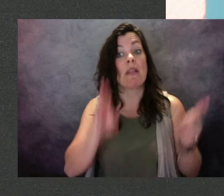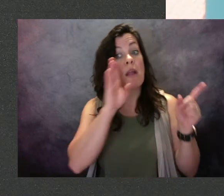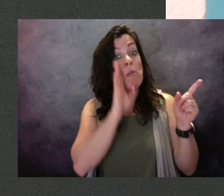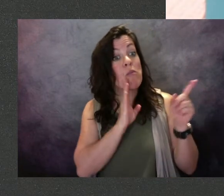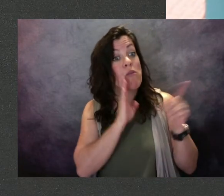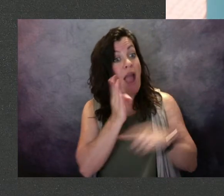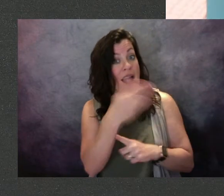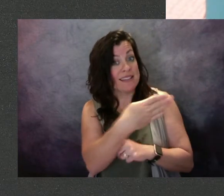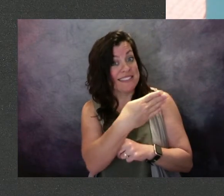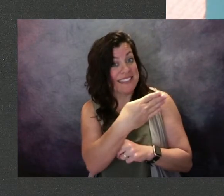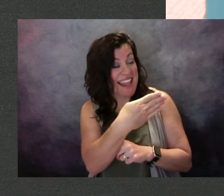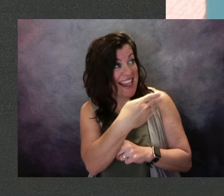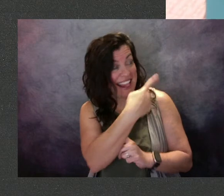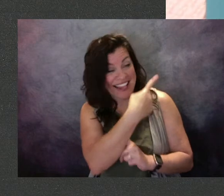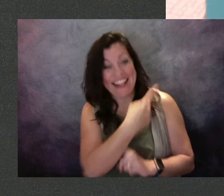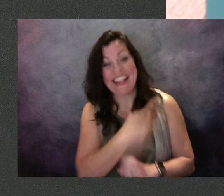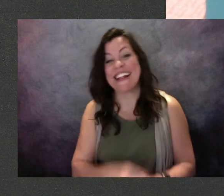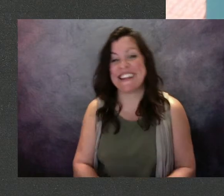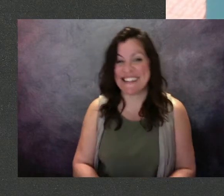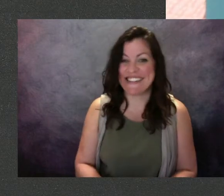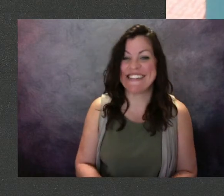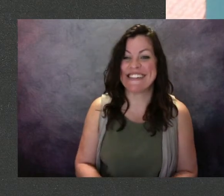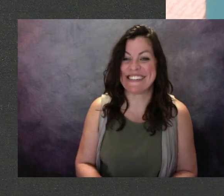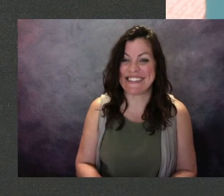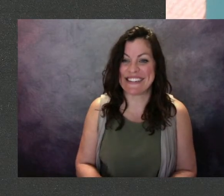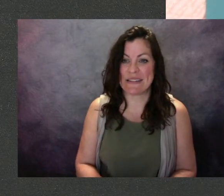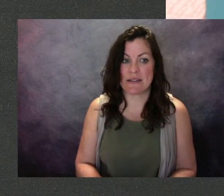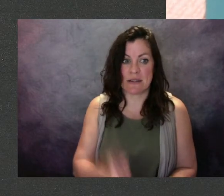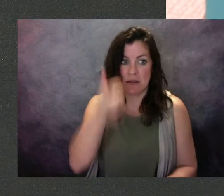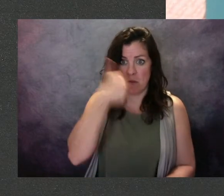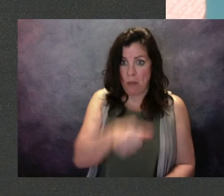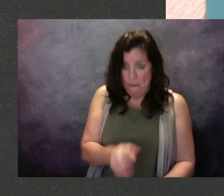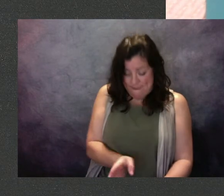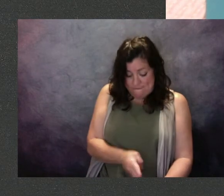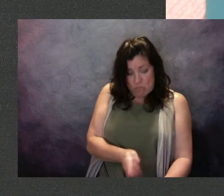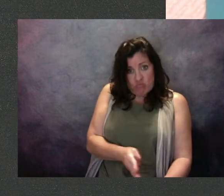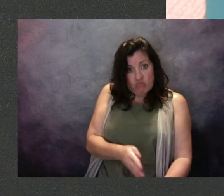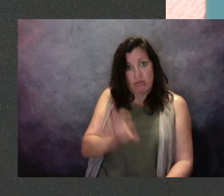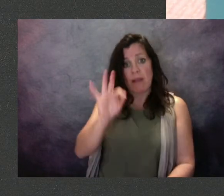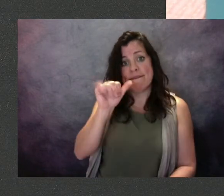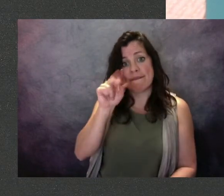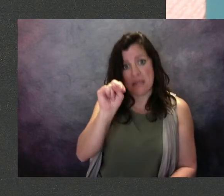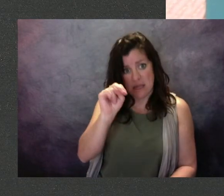Here we go. And did you remember what's down here? Another fin, right? Another fin down here.